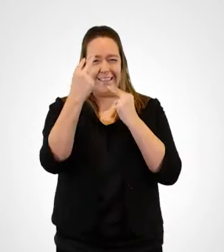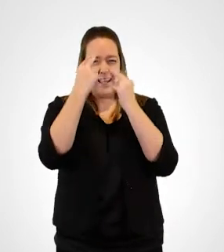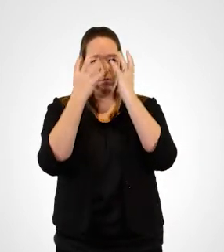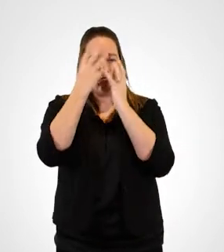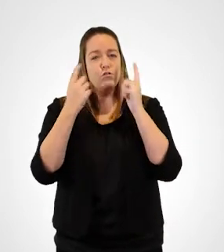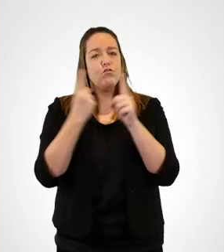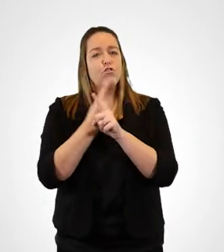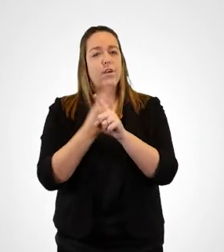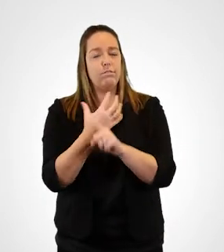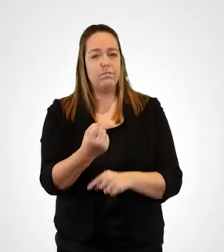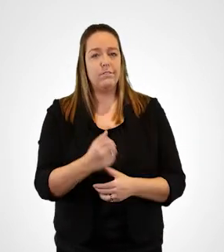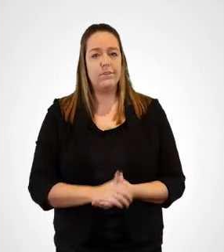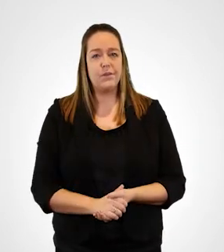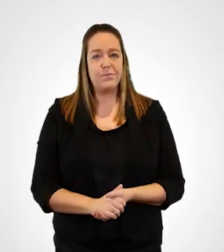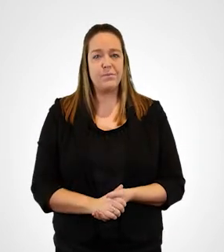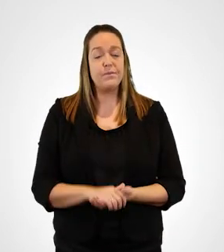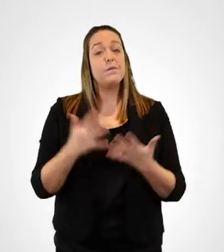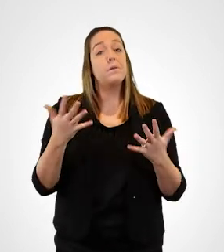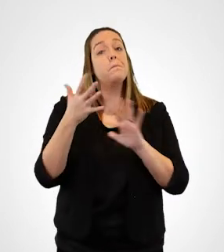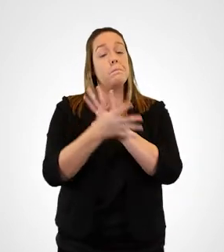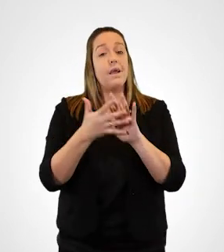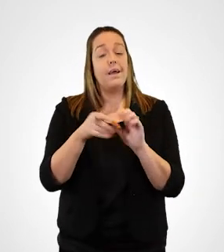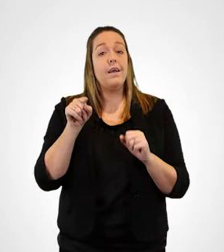and there are various reasons for thinking that that kind of information